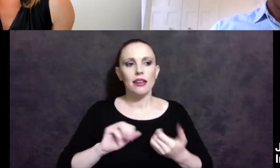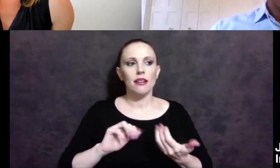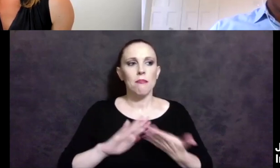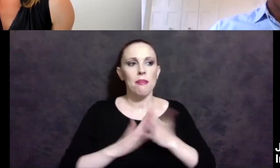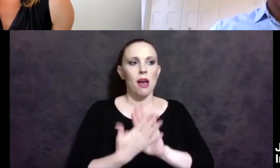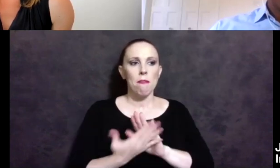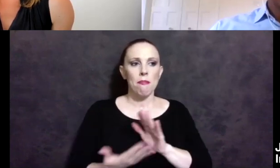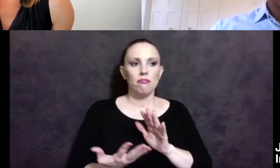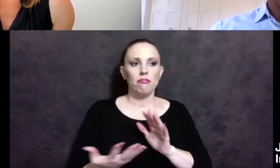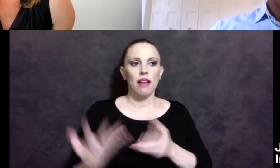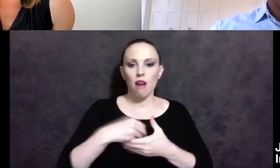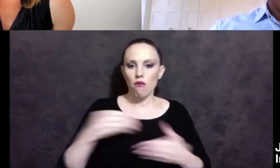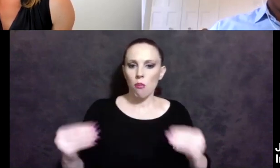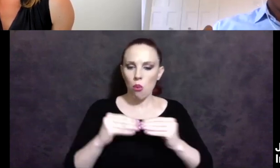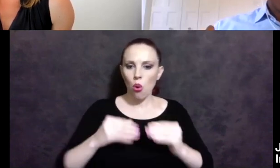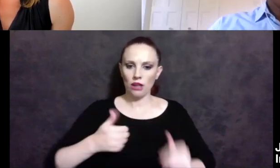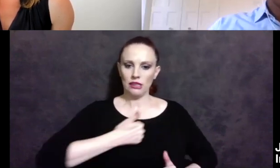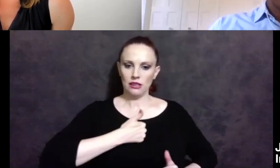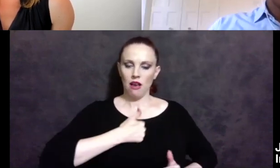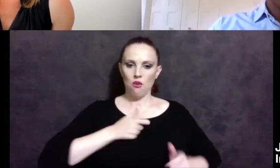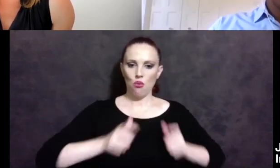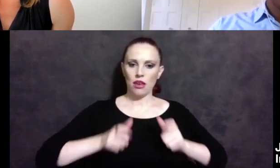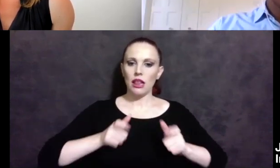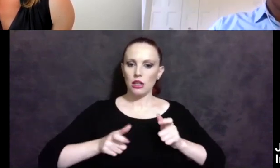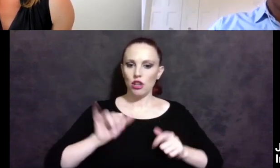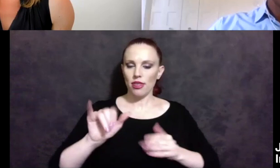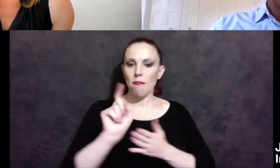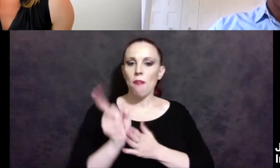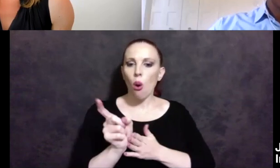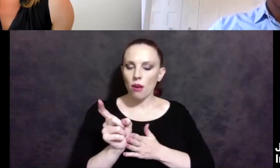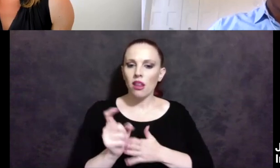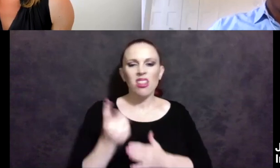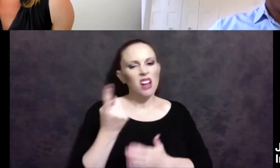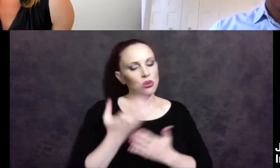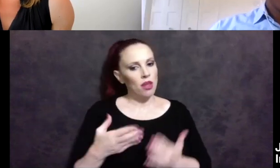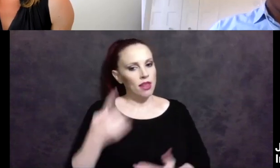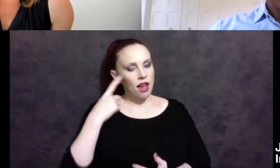in that given moment which is one of the things that I think is really interesting about the,